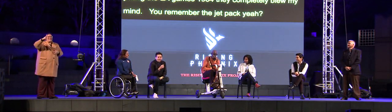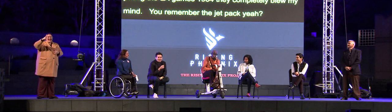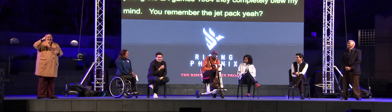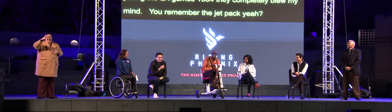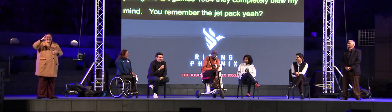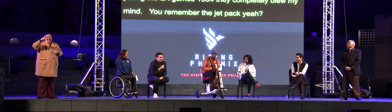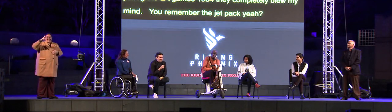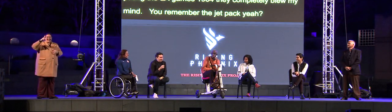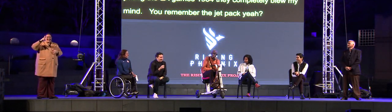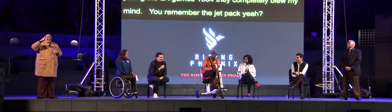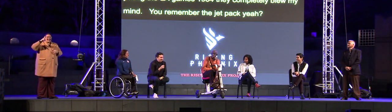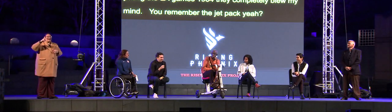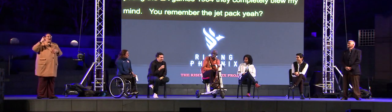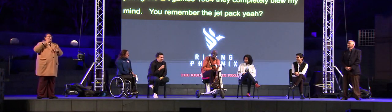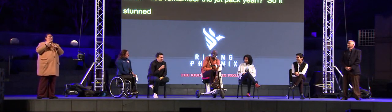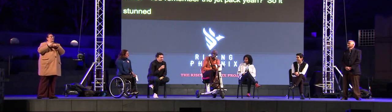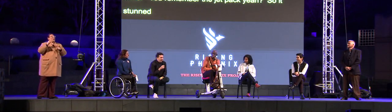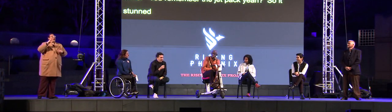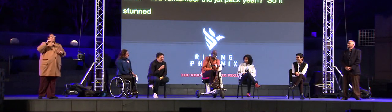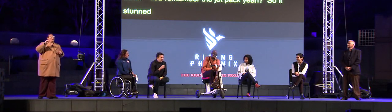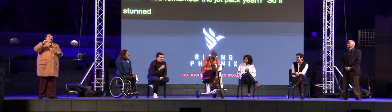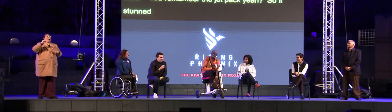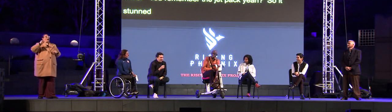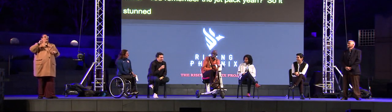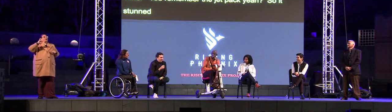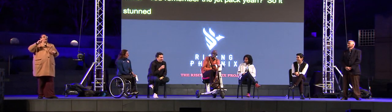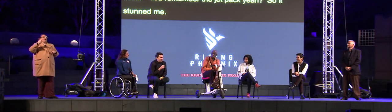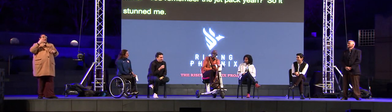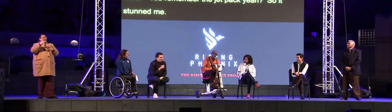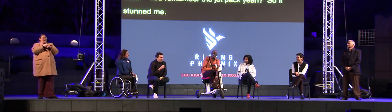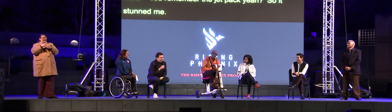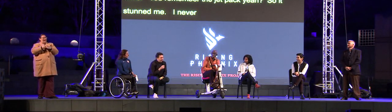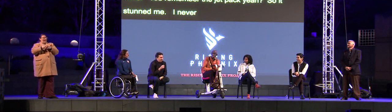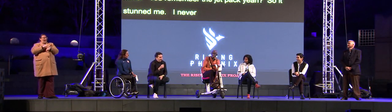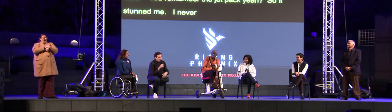Like I was from Nottingham, England, and I'd never seen anyone fly through the sky like that.